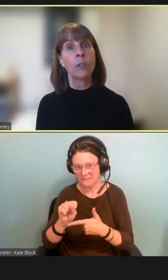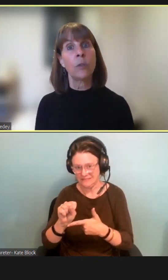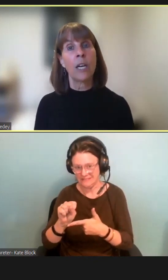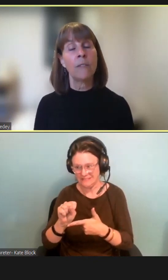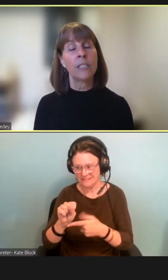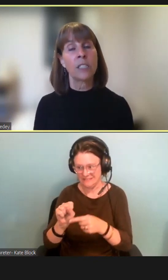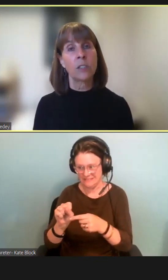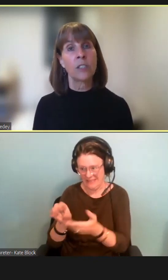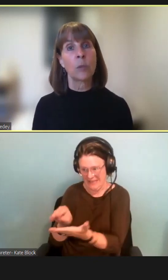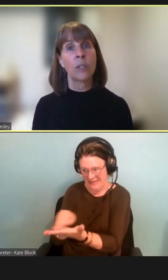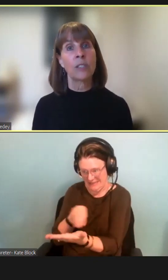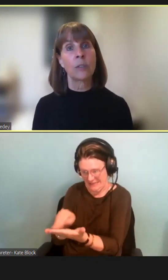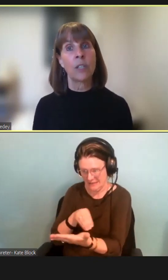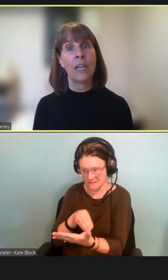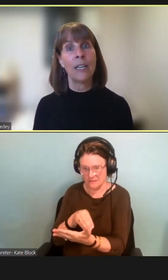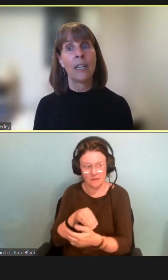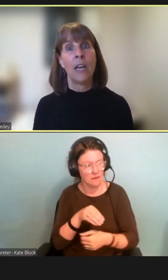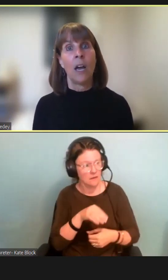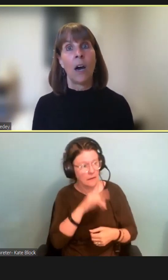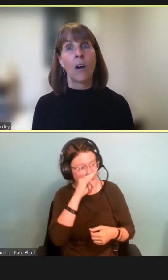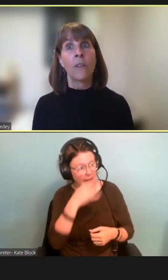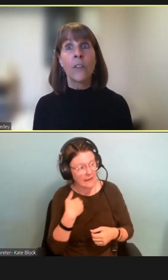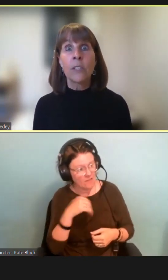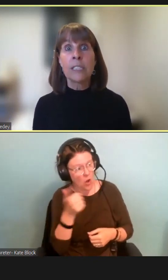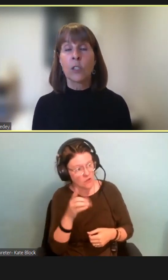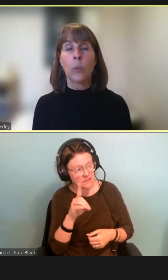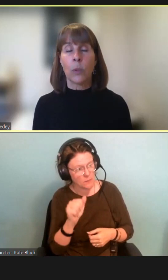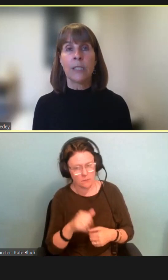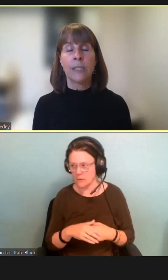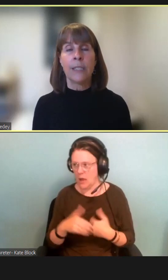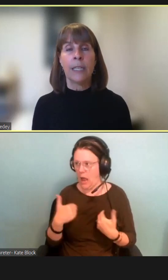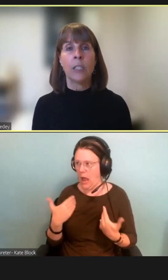have additional disabilities or not are very disappointed in the end when they